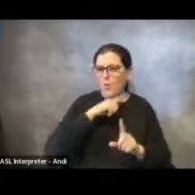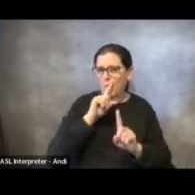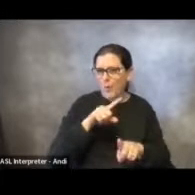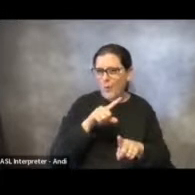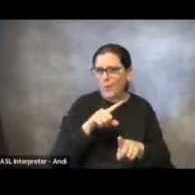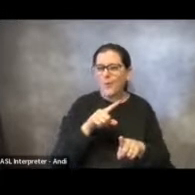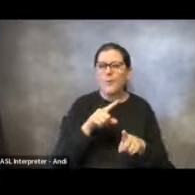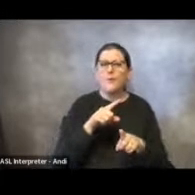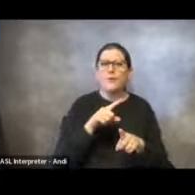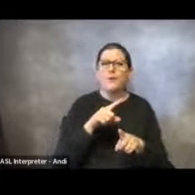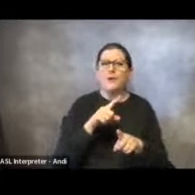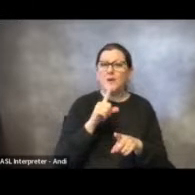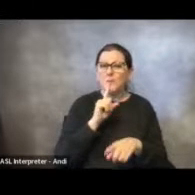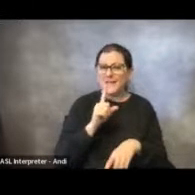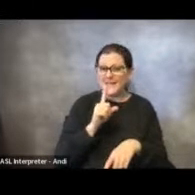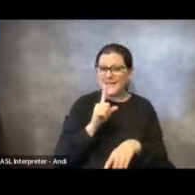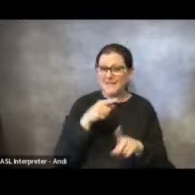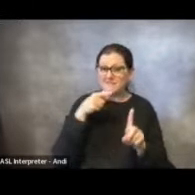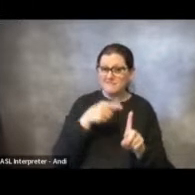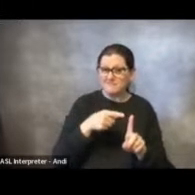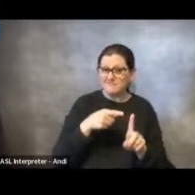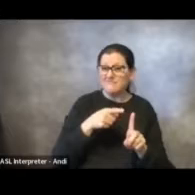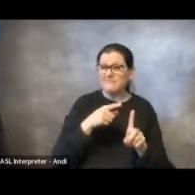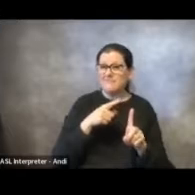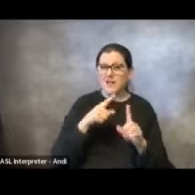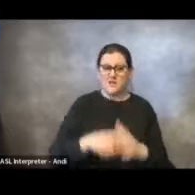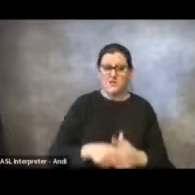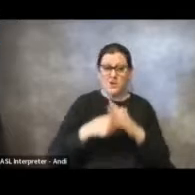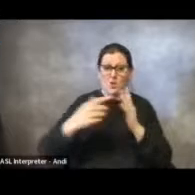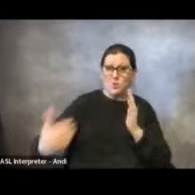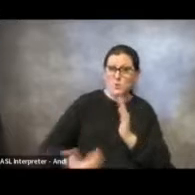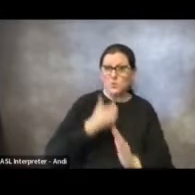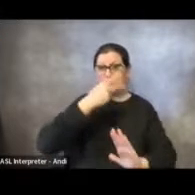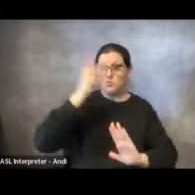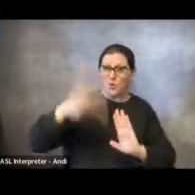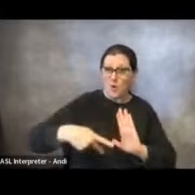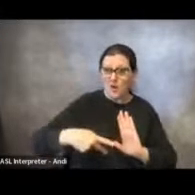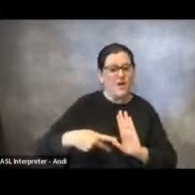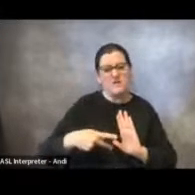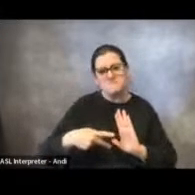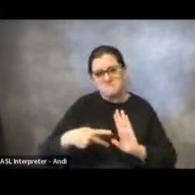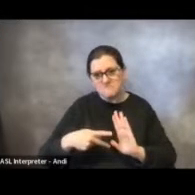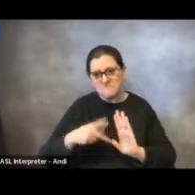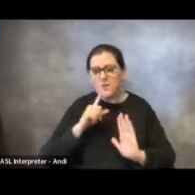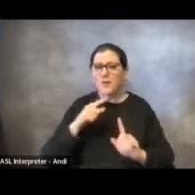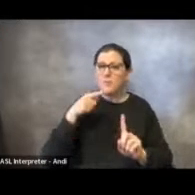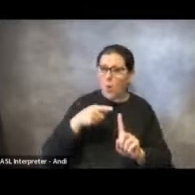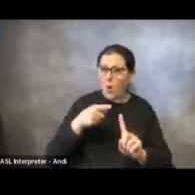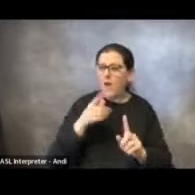it's really not necessarily about implementing an entirely new program, as much as it is about modifying existing